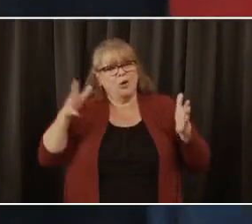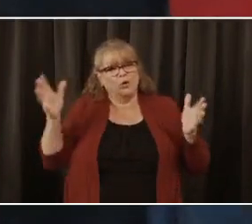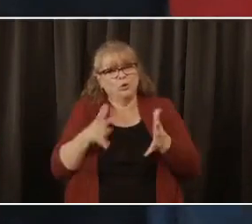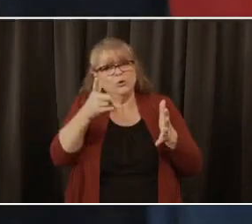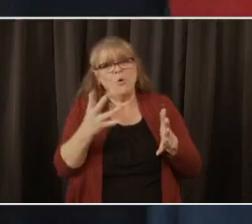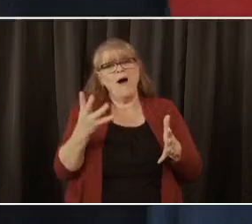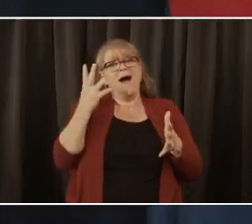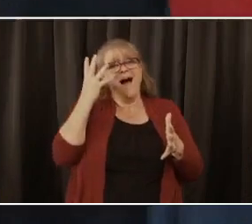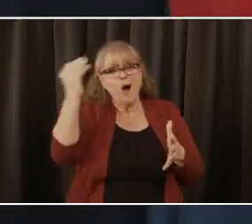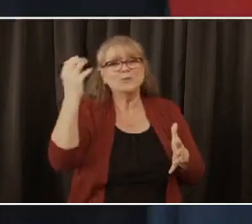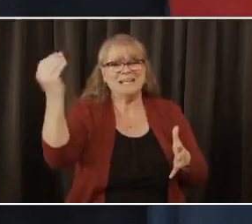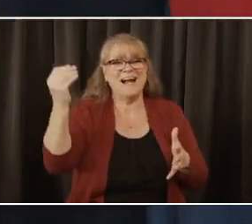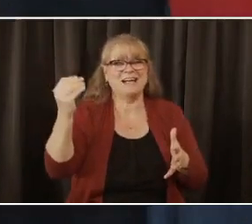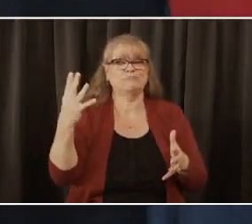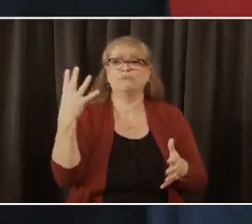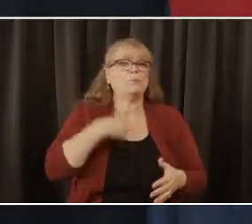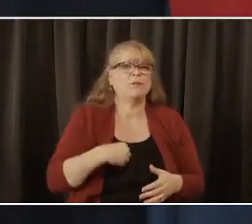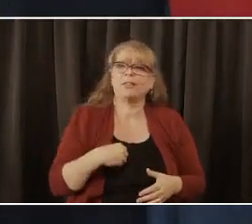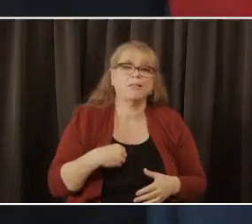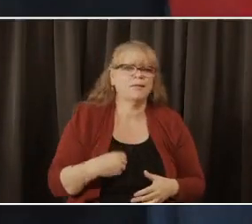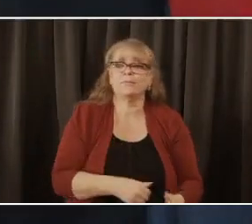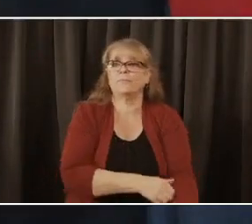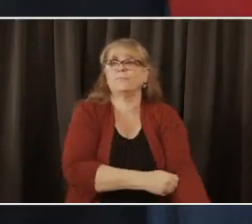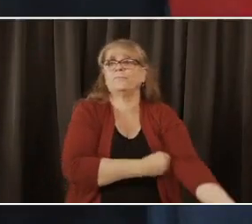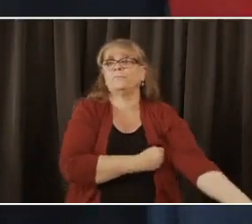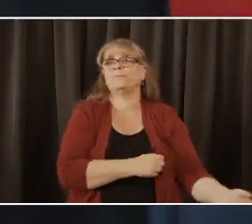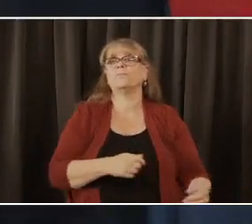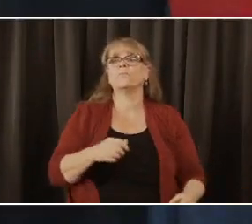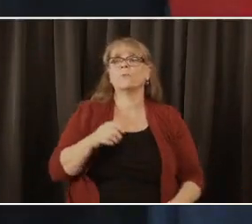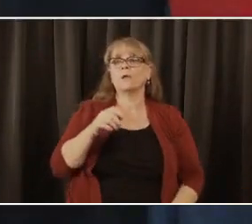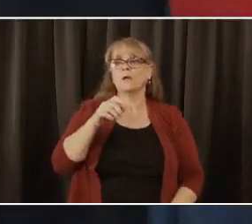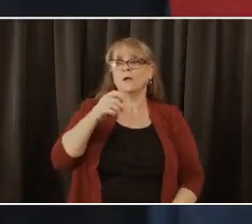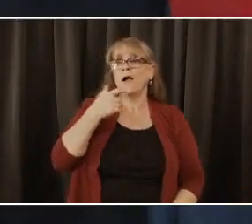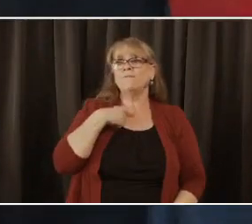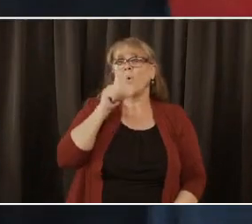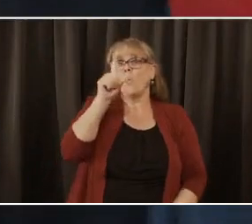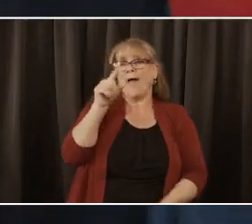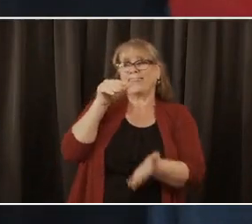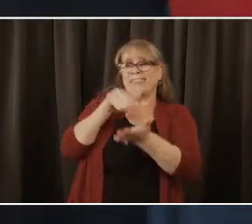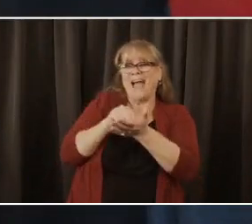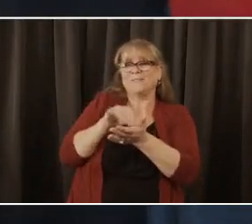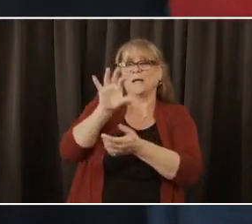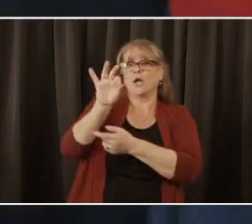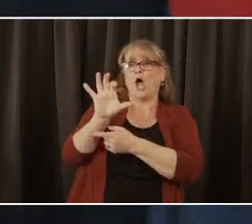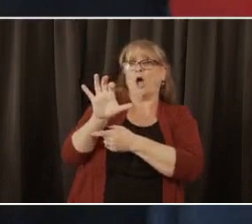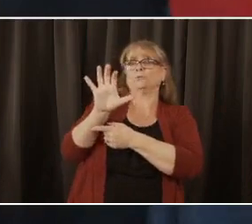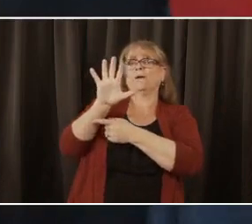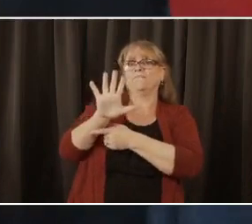We also identify 1935 new positive cases yesterday, that's also the highest it's been in